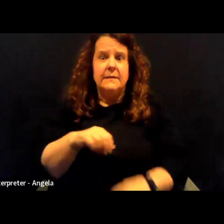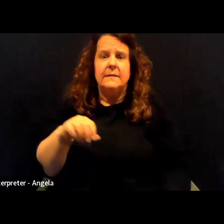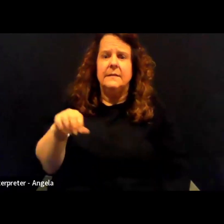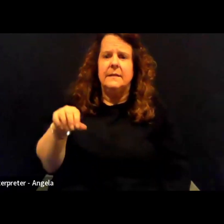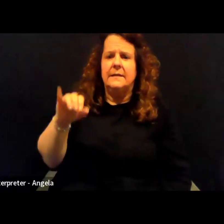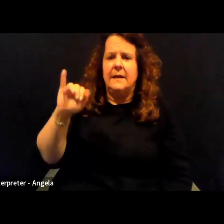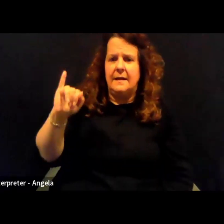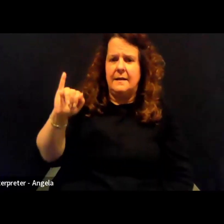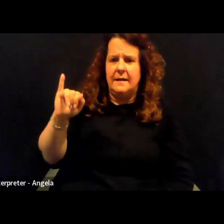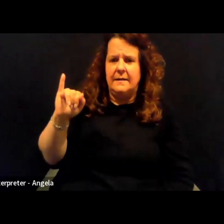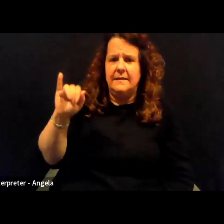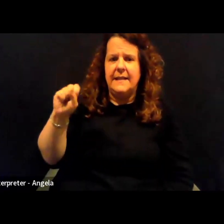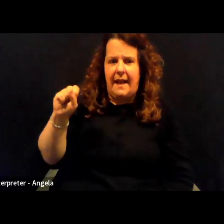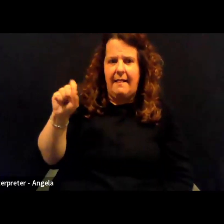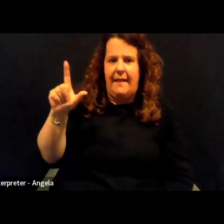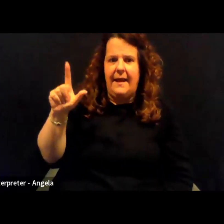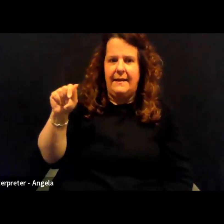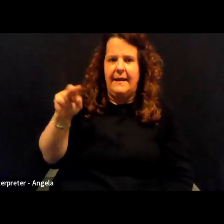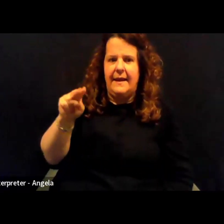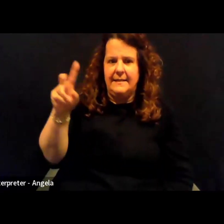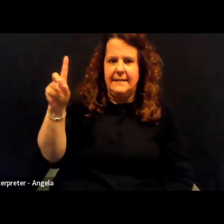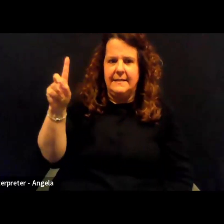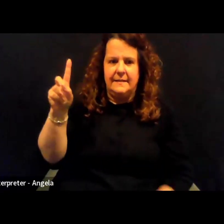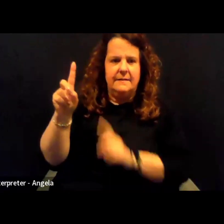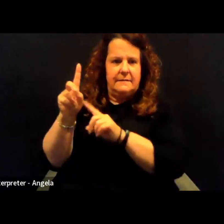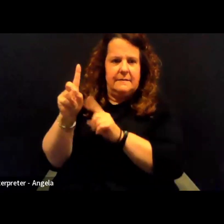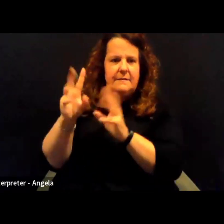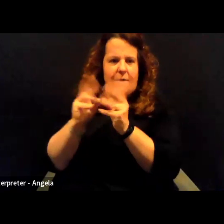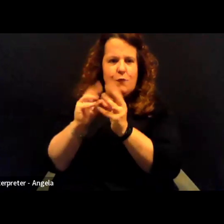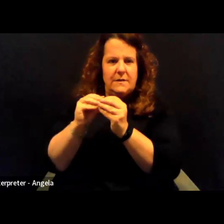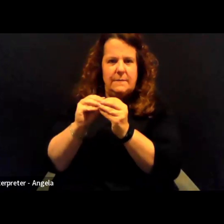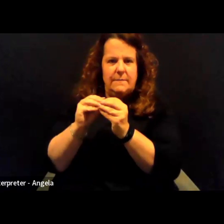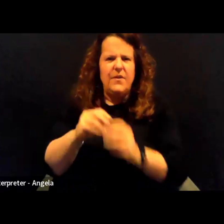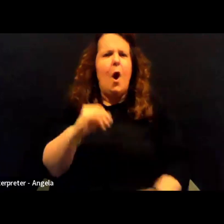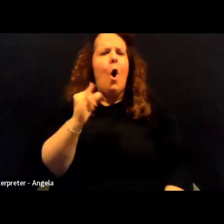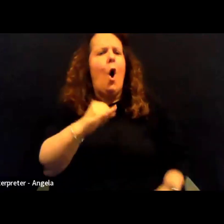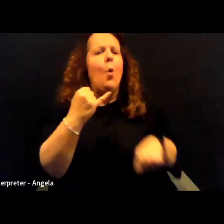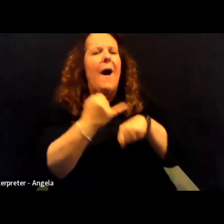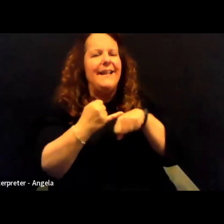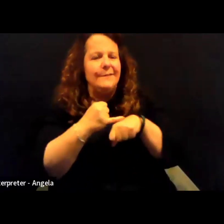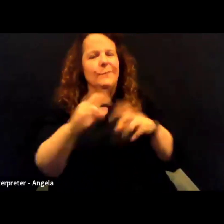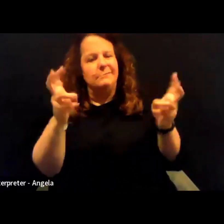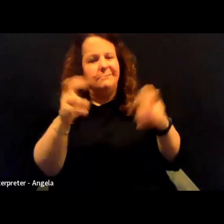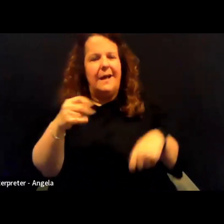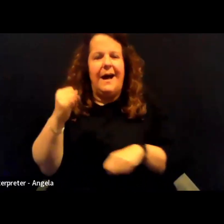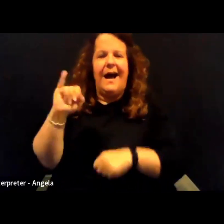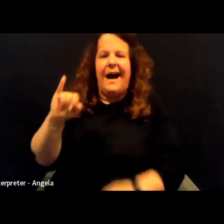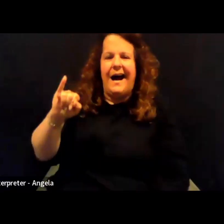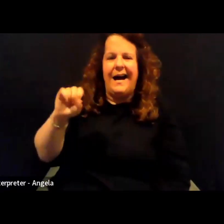Island. I. S. L. A. N. D. Oh, island. Okay. I didn't hear the D at the end and I was like,